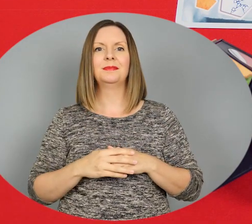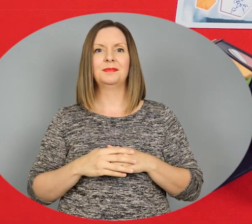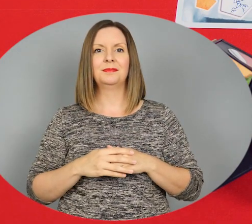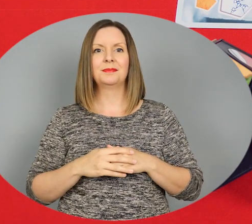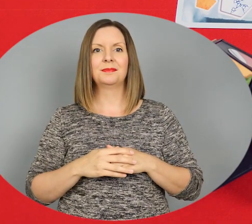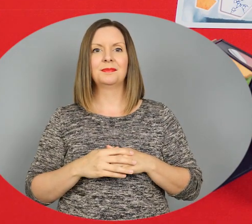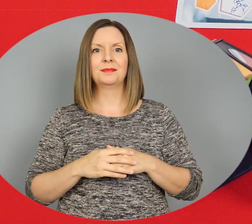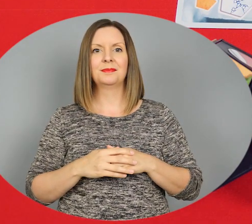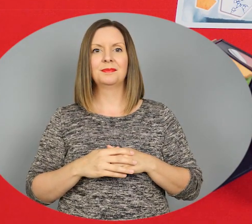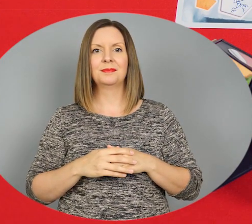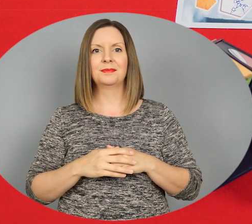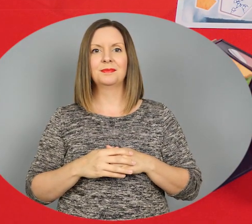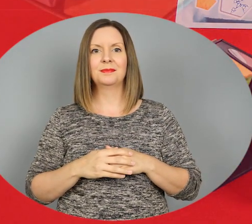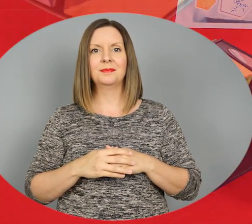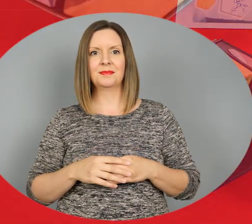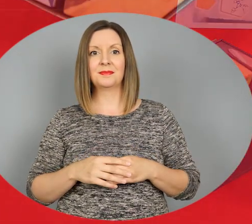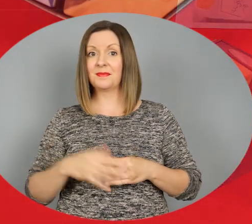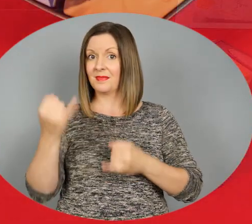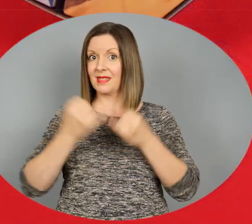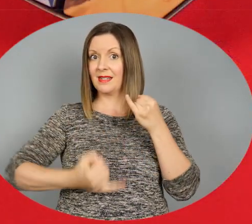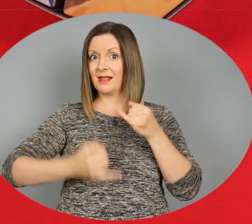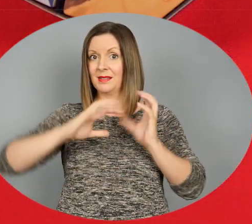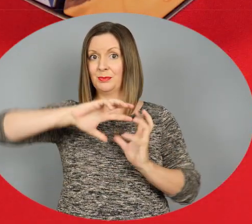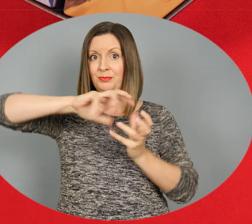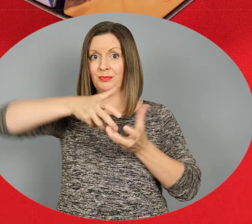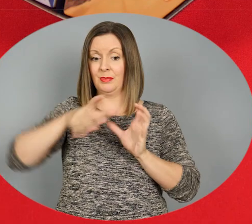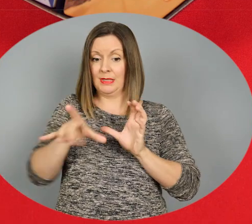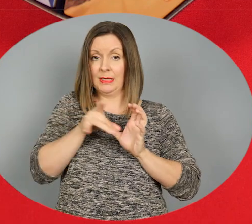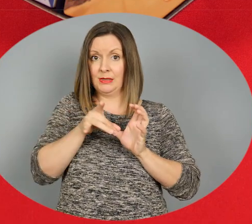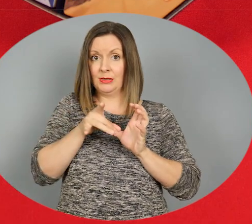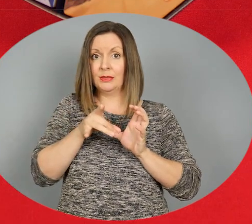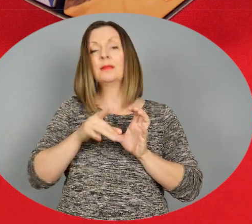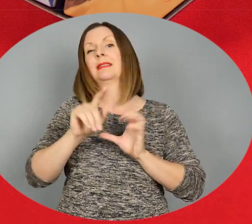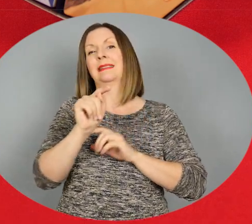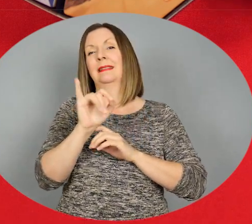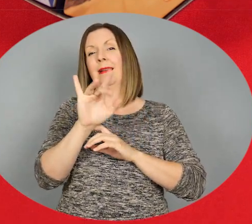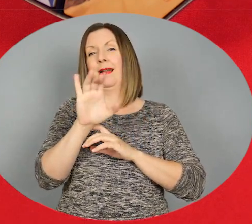end of this final stack. This will provide you with the final piece that will fill in